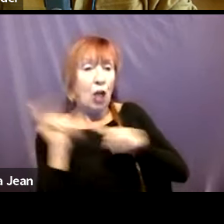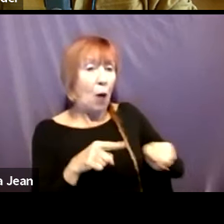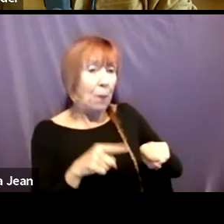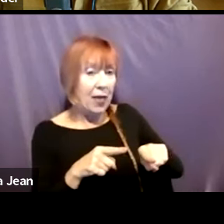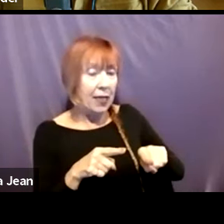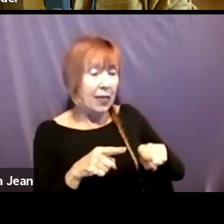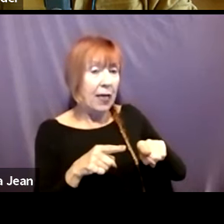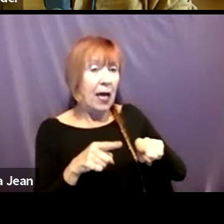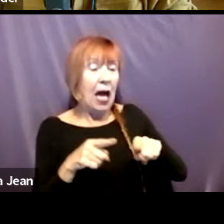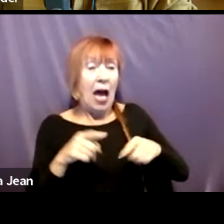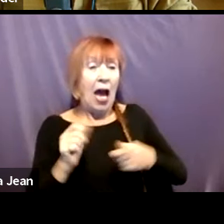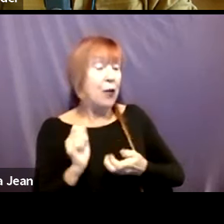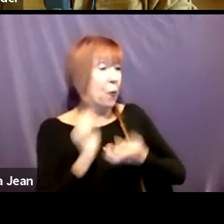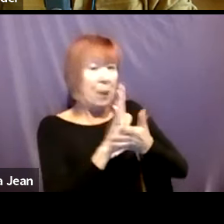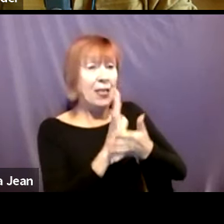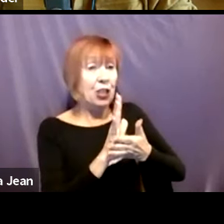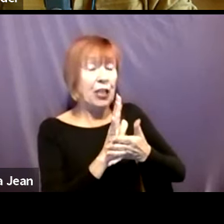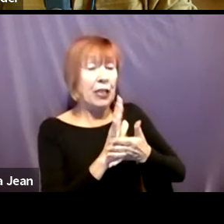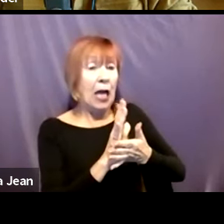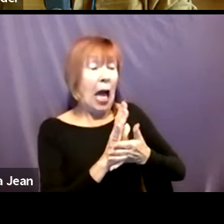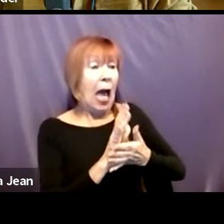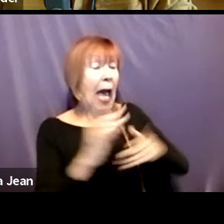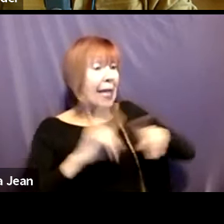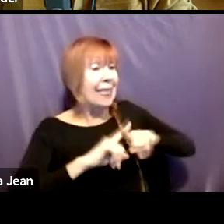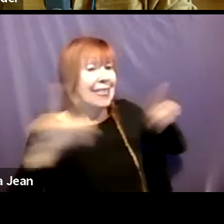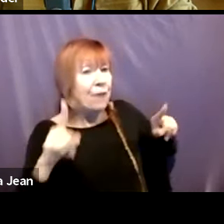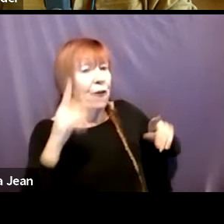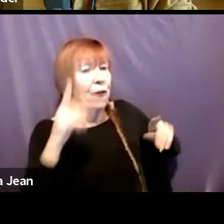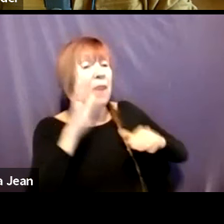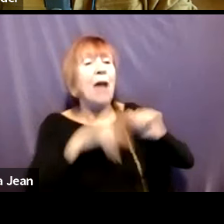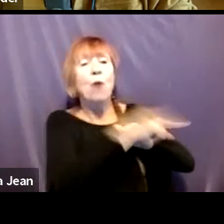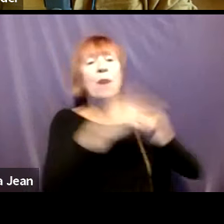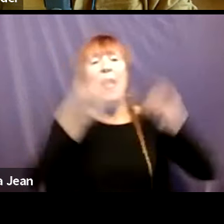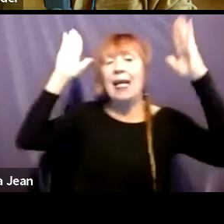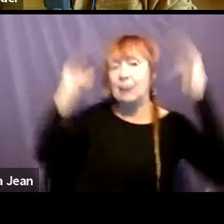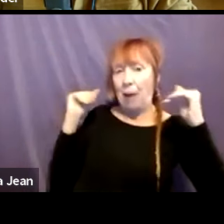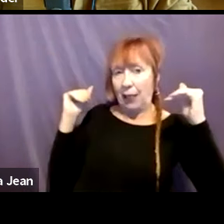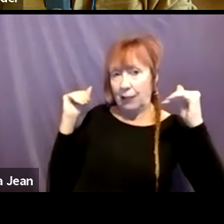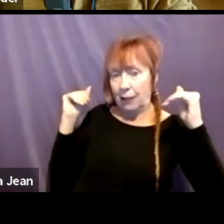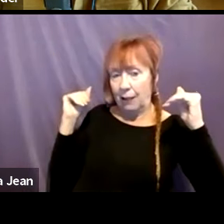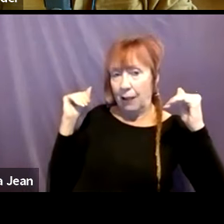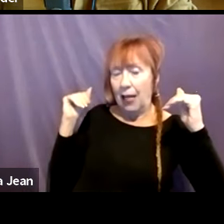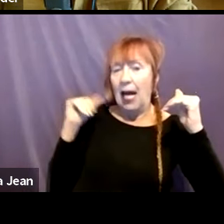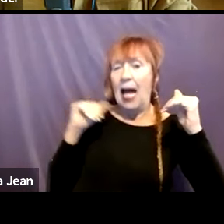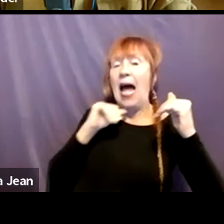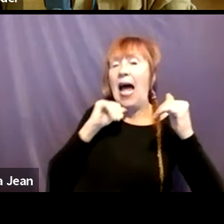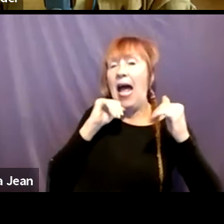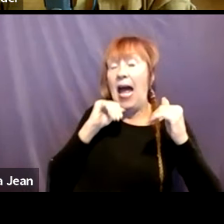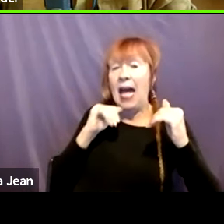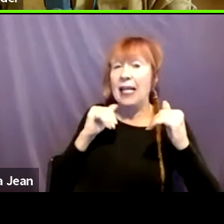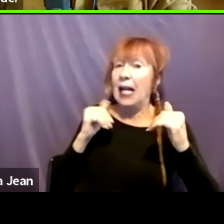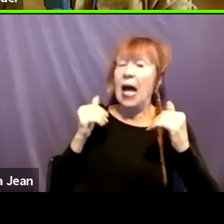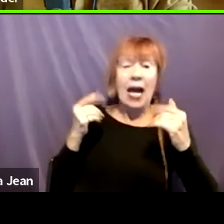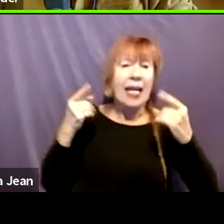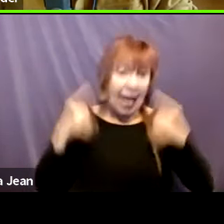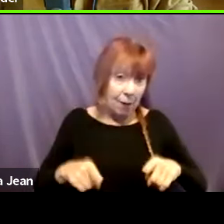So it's not that your project isn't great, it's just it doesn't fit their current mandate. And that has happened to me before too,